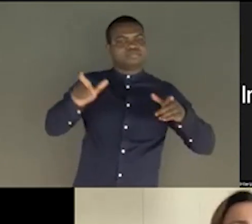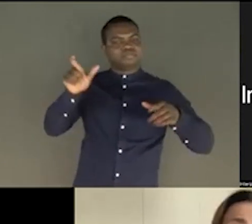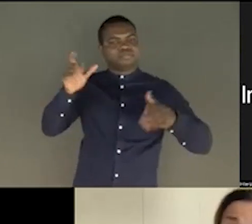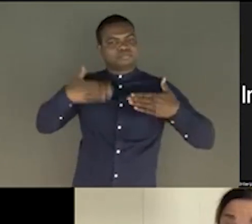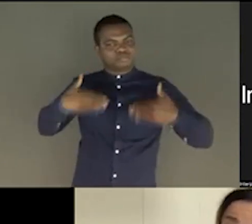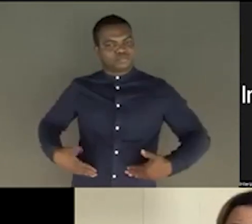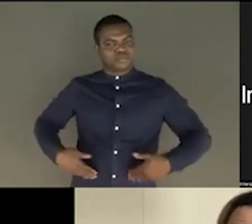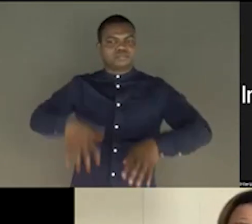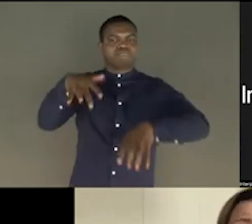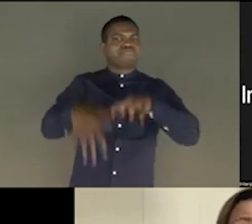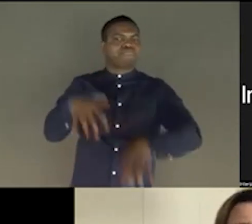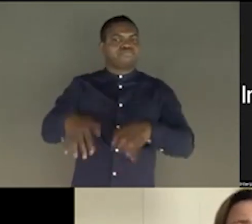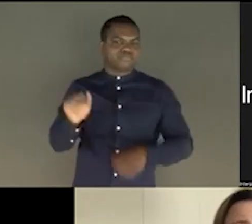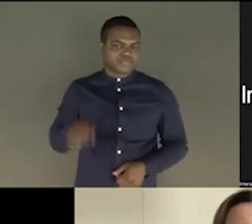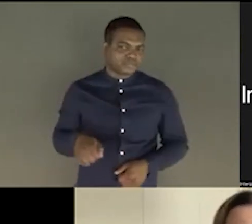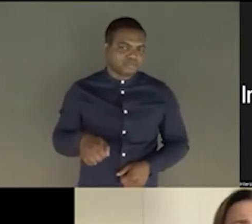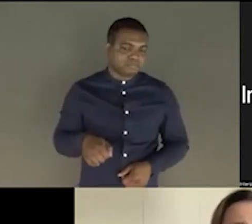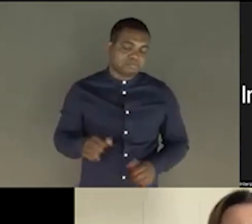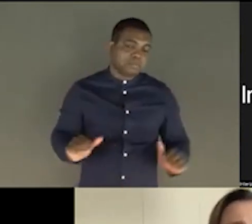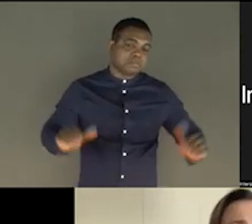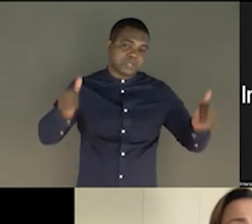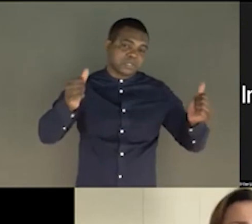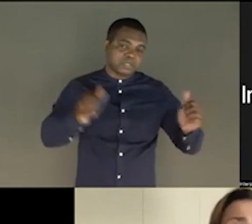And then we need standards for this so that we can say that these captions meet